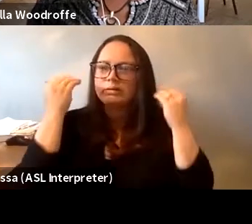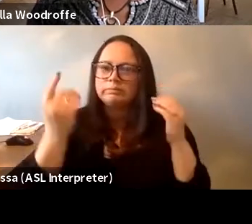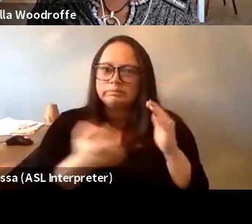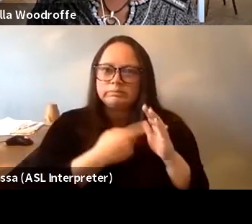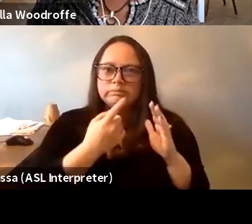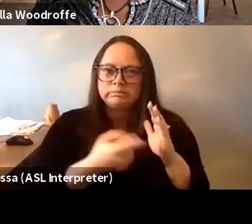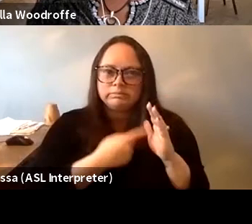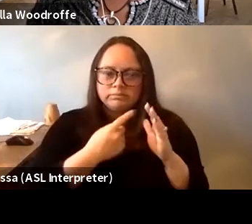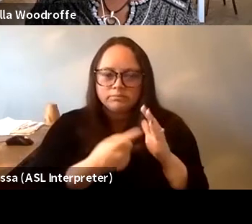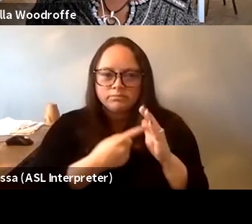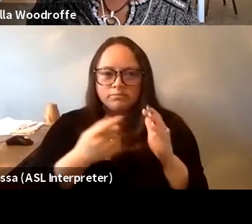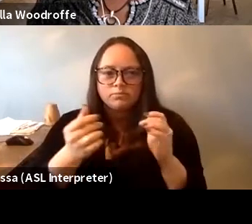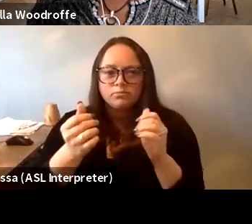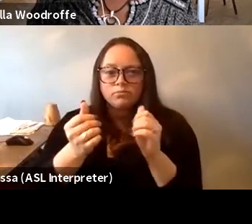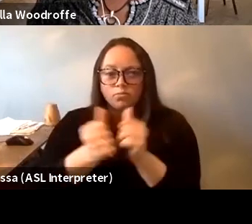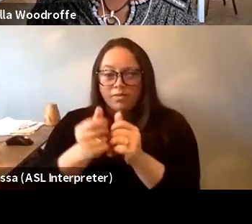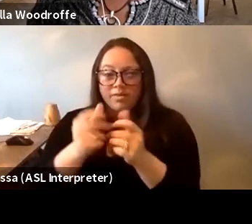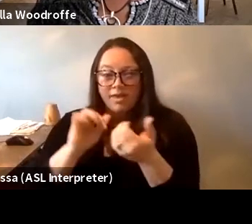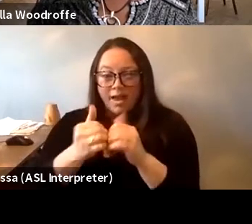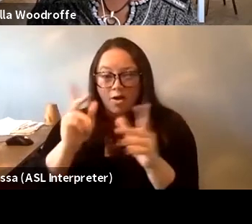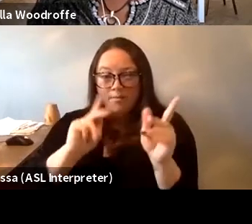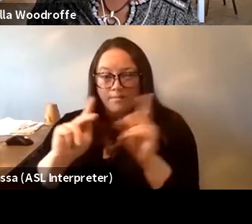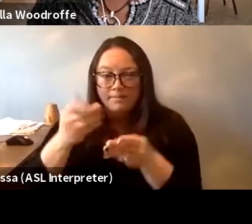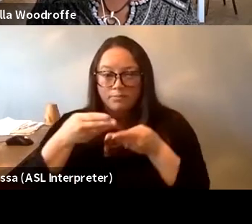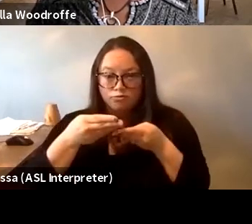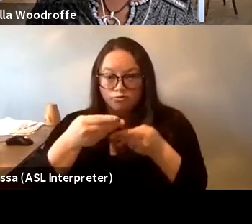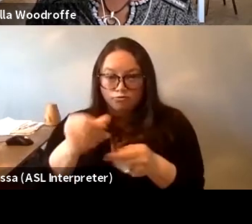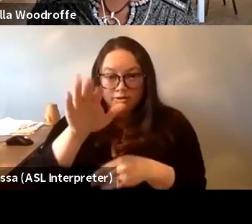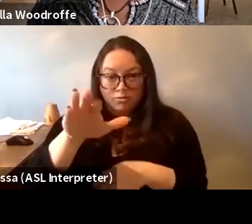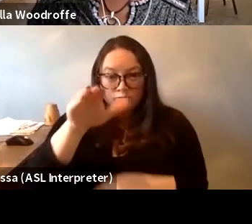folks treat your child, but I would also stretch that